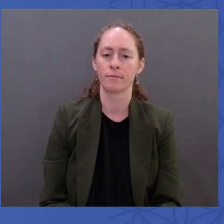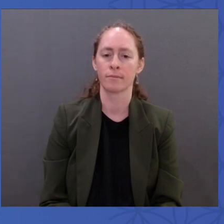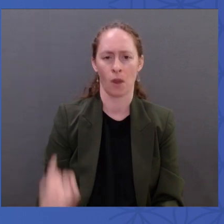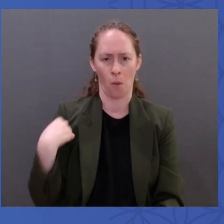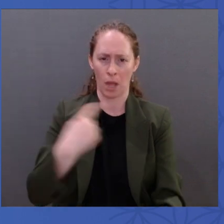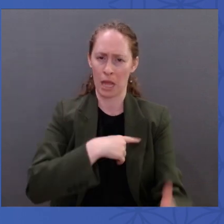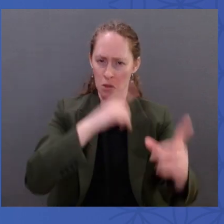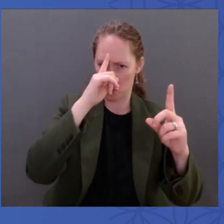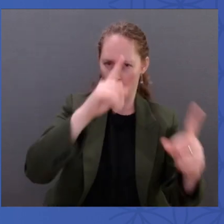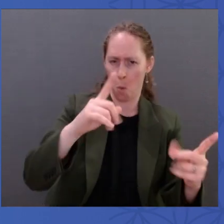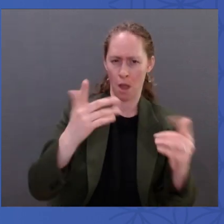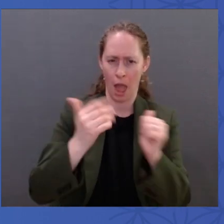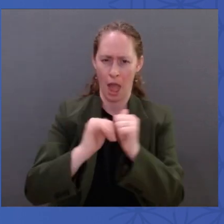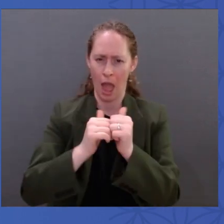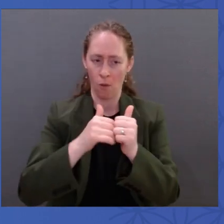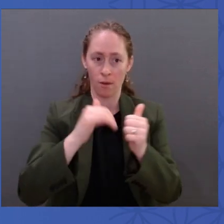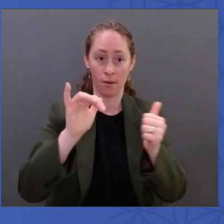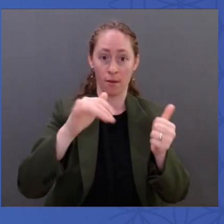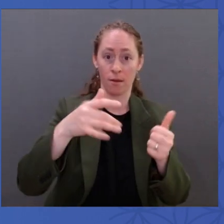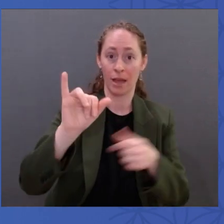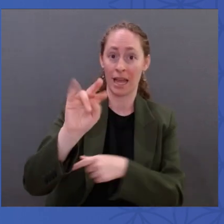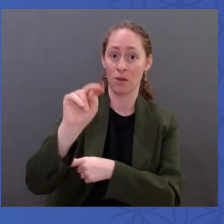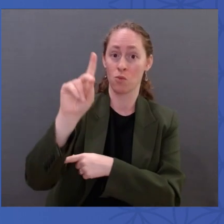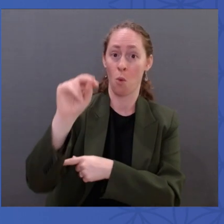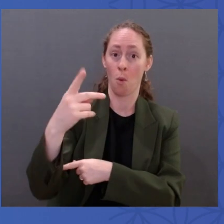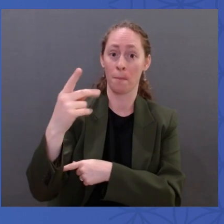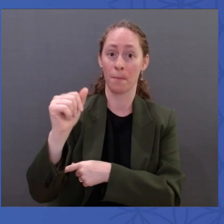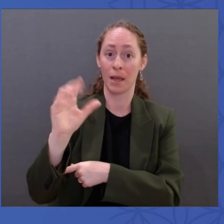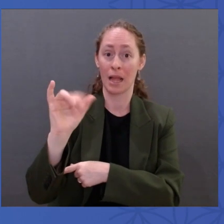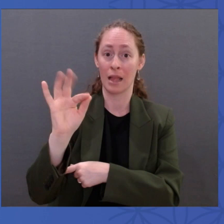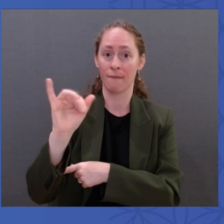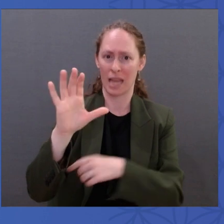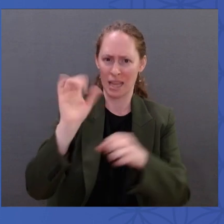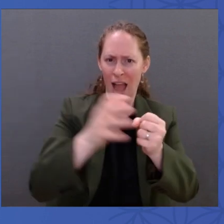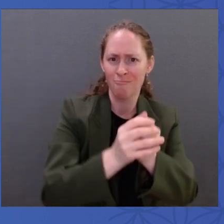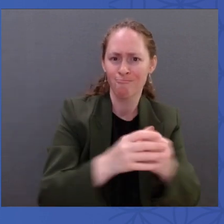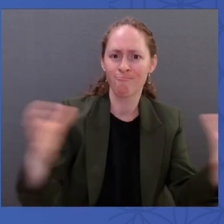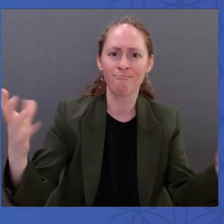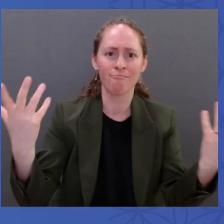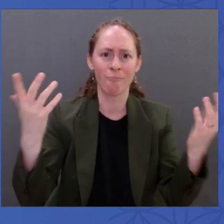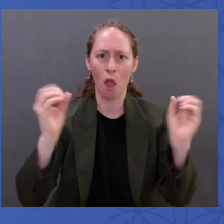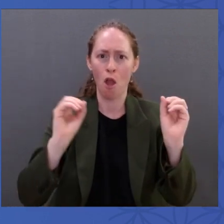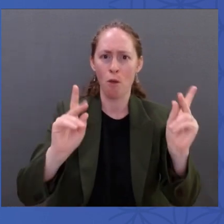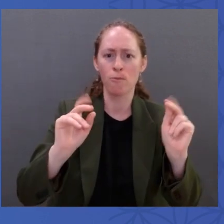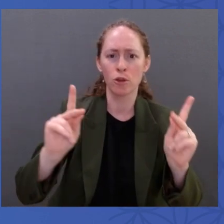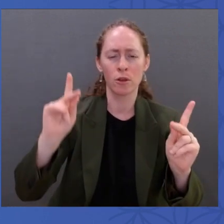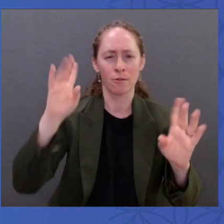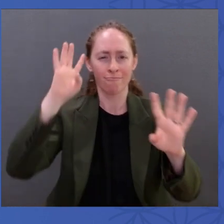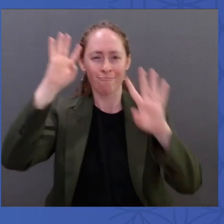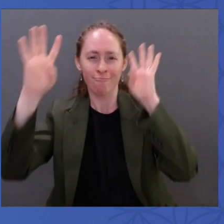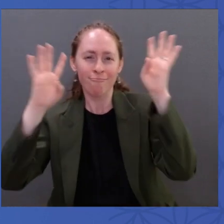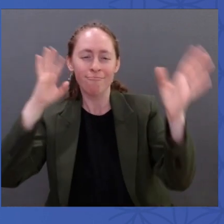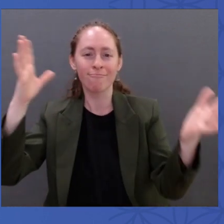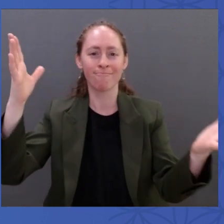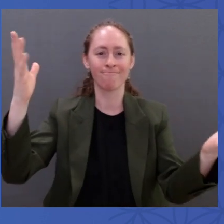and wisdoms of countries in the region, including the US's Indo-Pacific strategy,